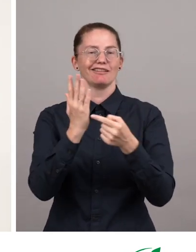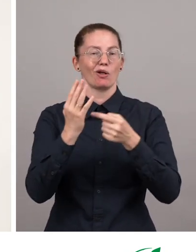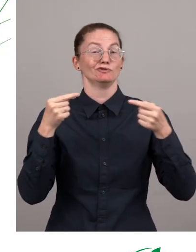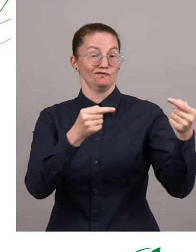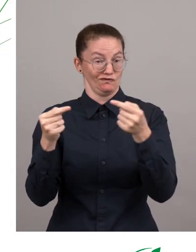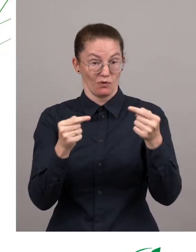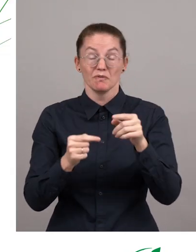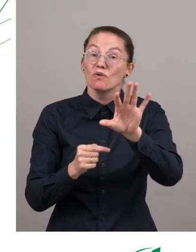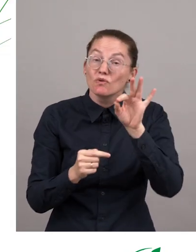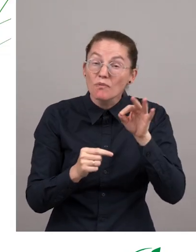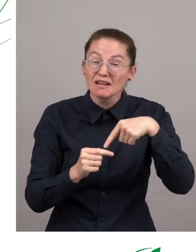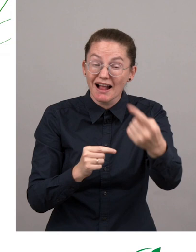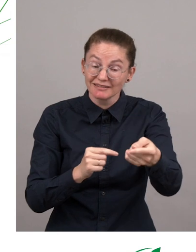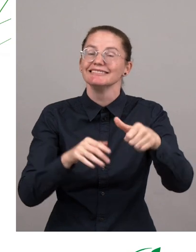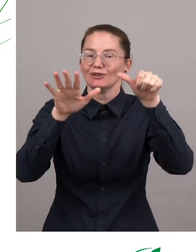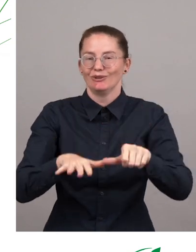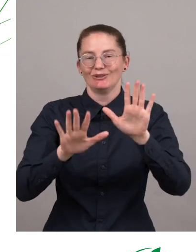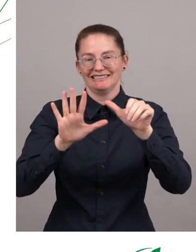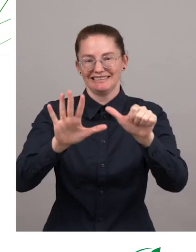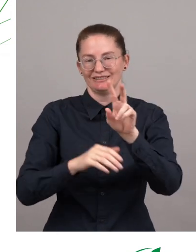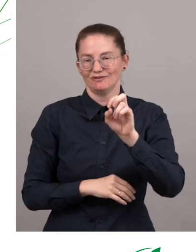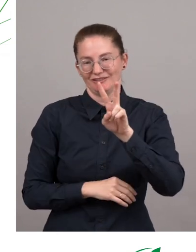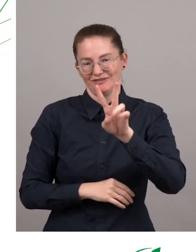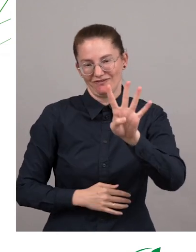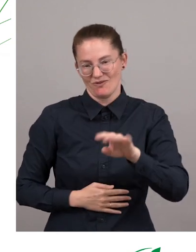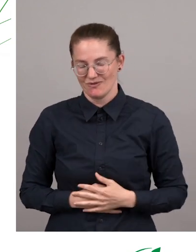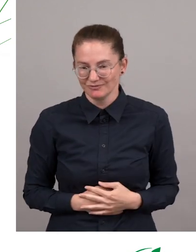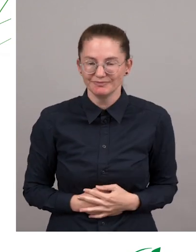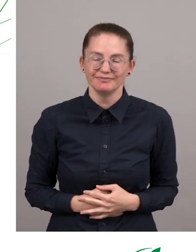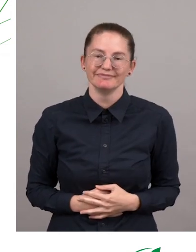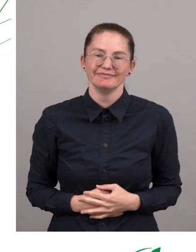Nominate by June 16th, 2024! zeroproject.org/zerocall25